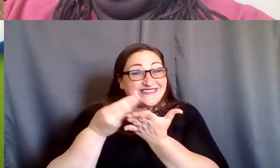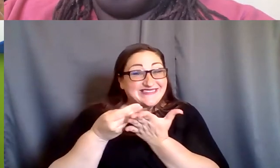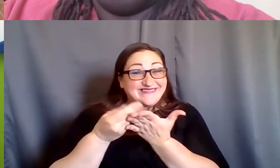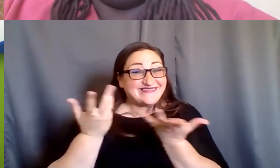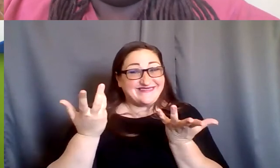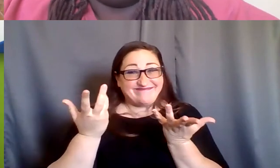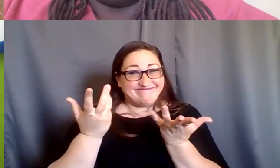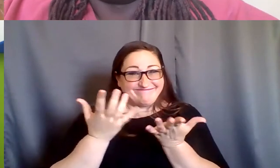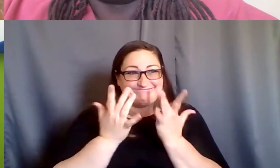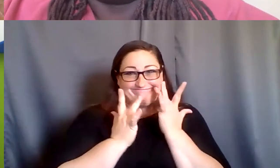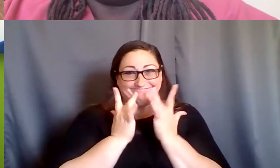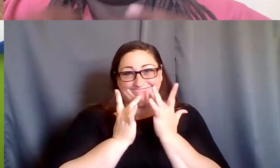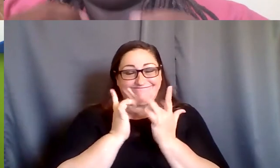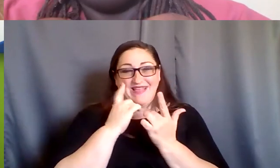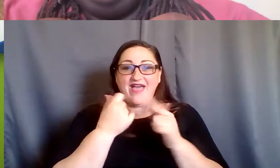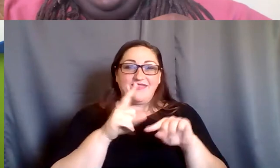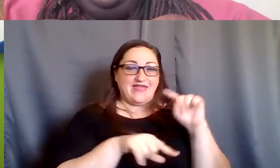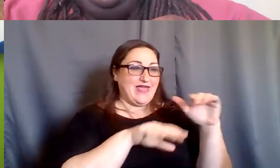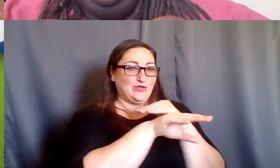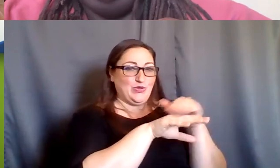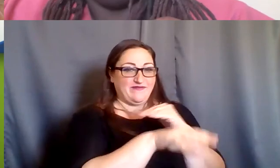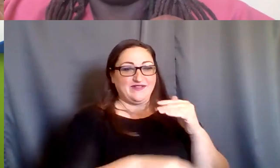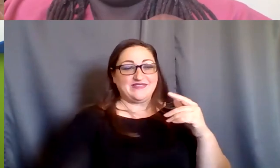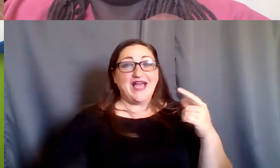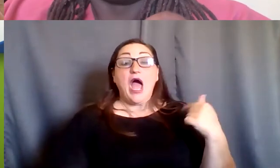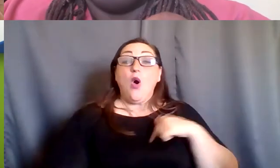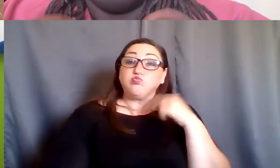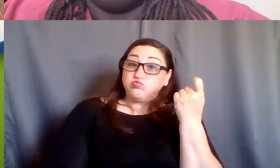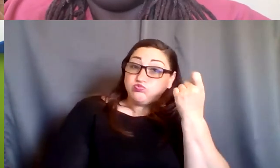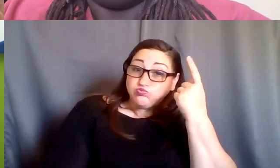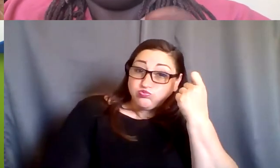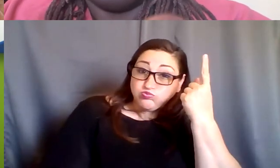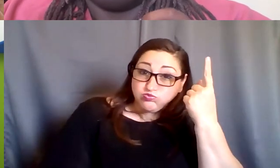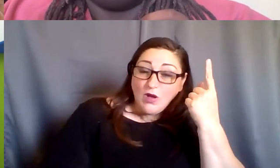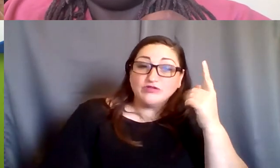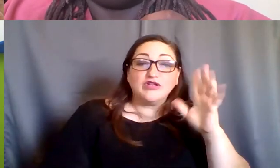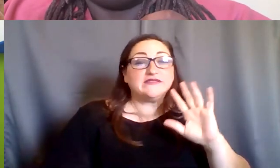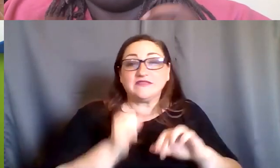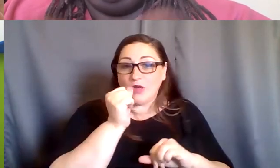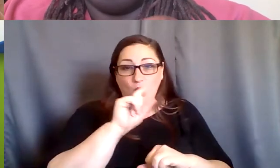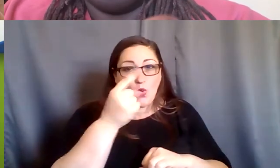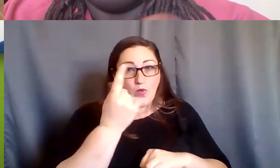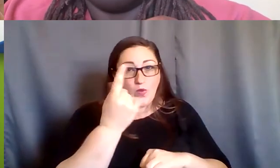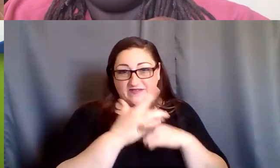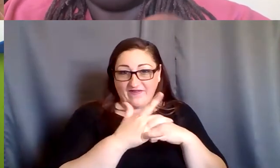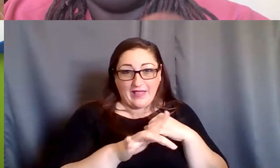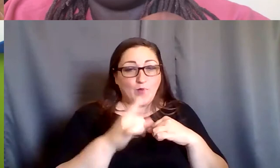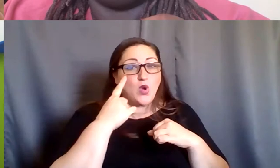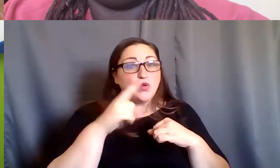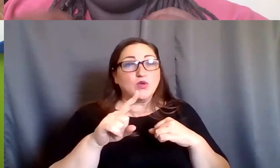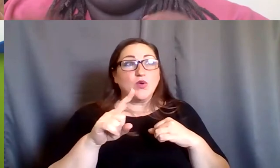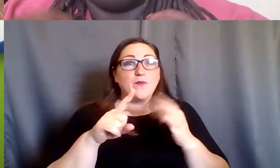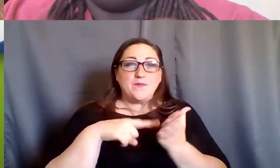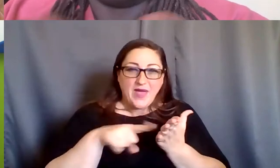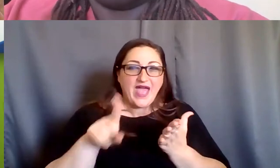And, while we understand that it's not always available to pay for accessibility, there are people that are willing to volunteer,